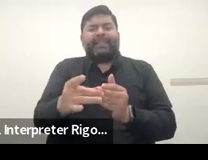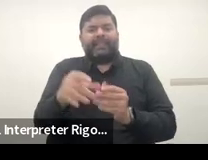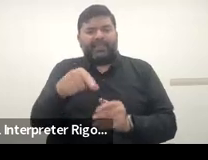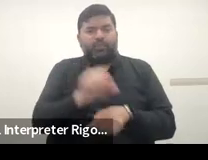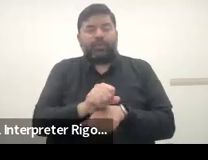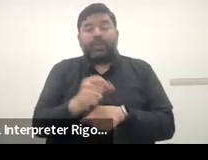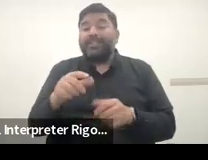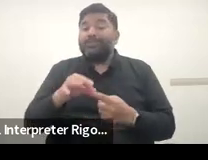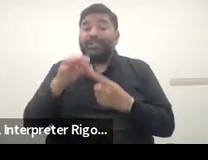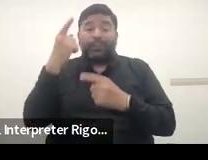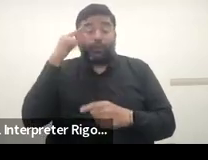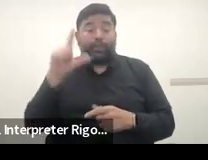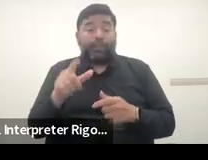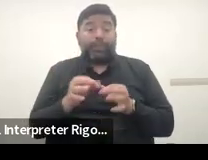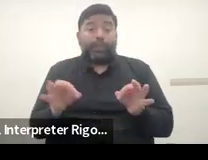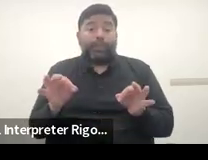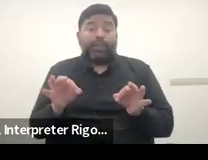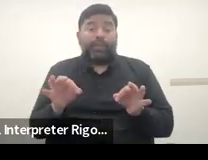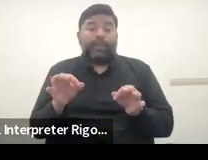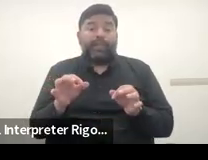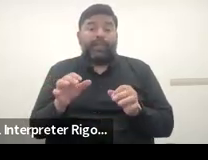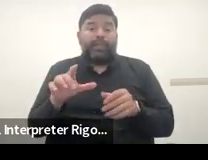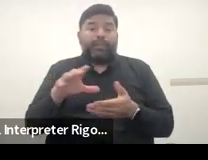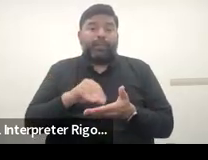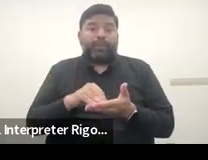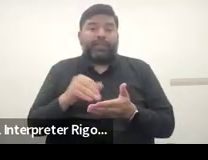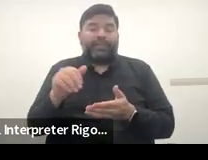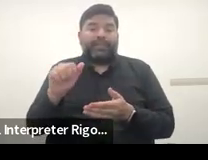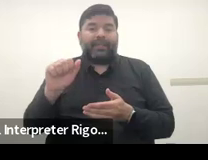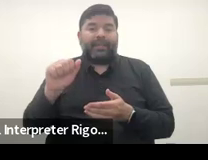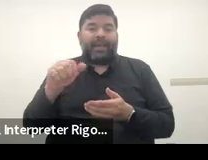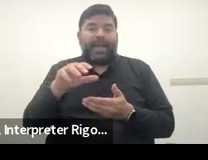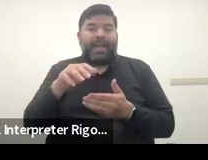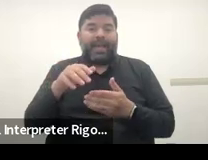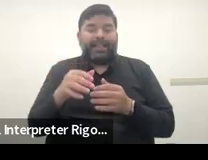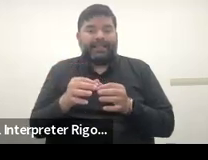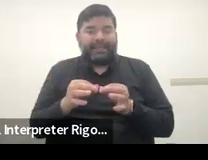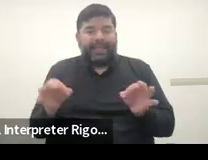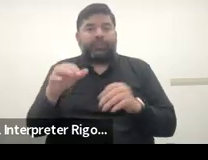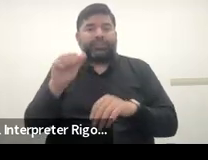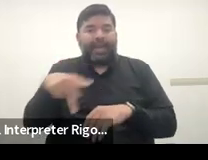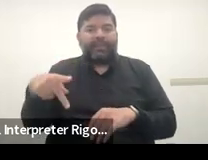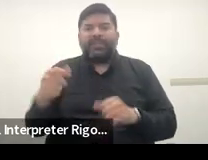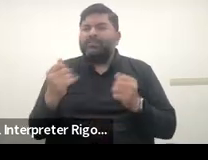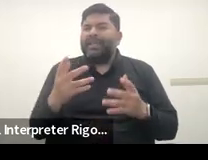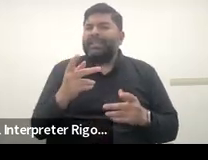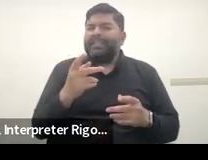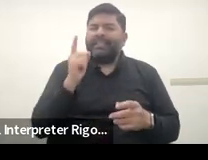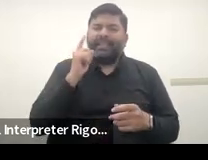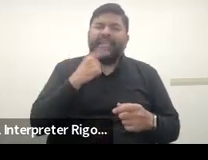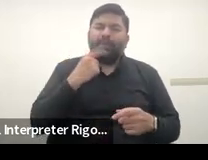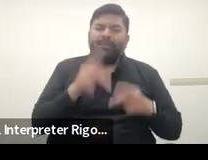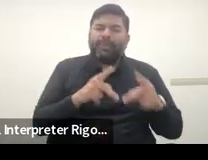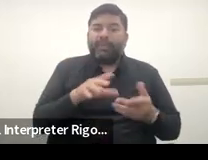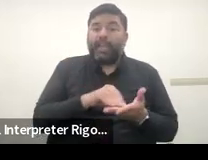There's so many hearing people who learn maybe 10 signs and then immediately go to YouTube